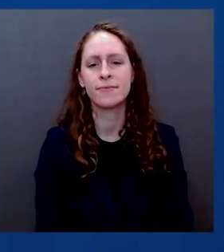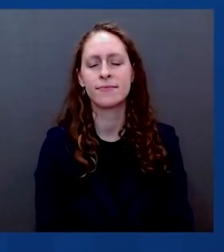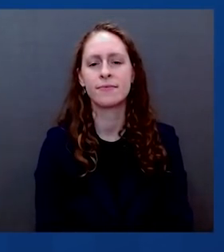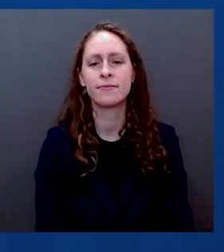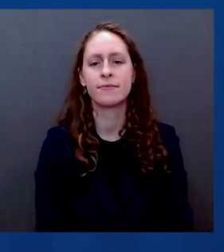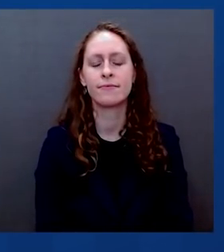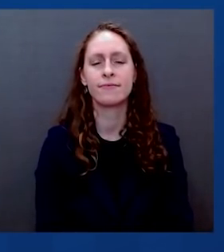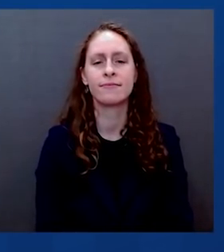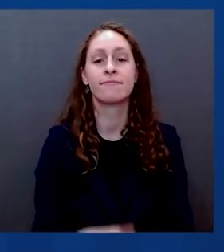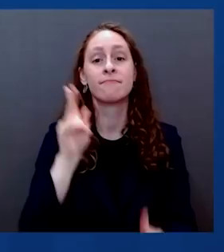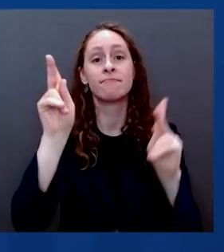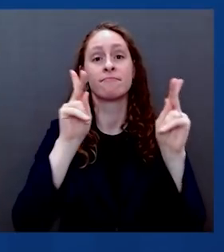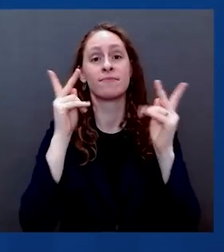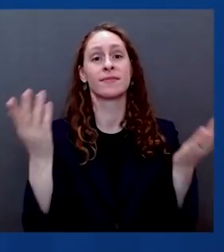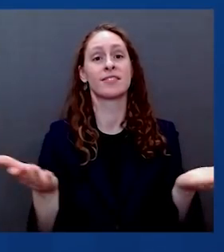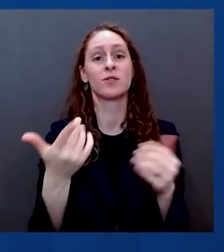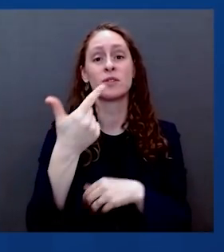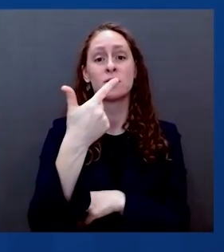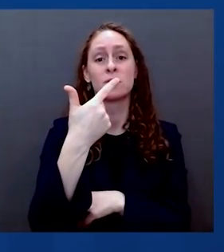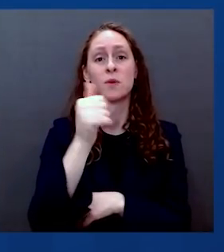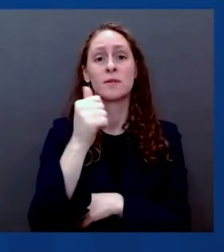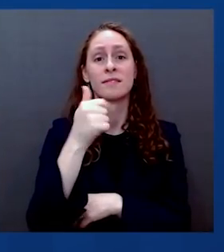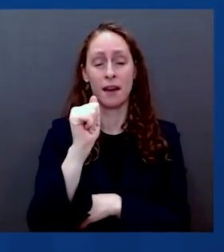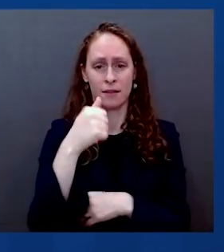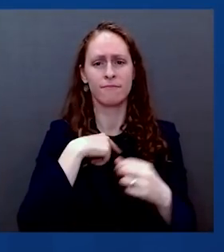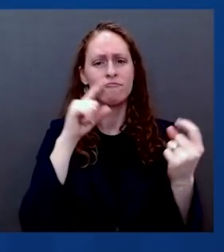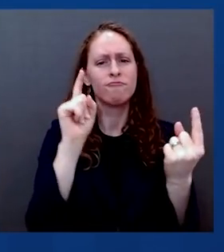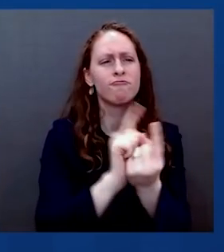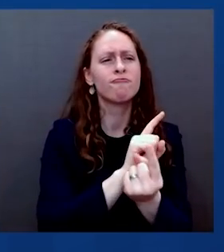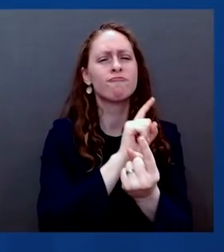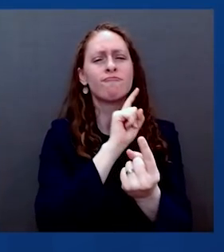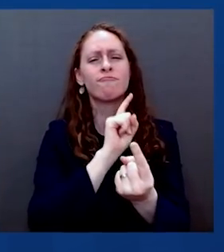and how many voters will likely be kept from voting.